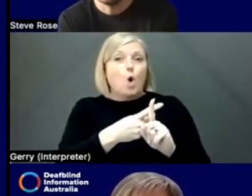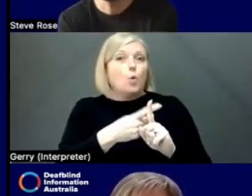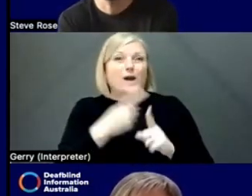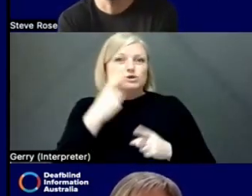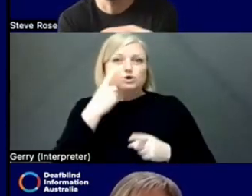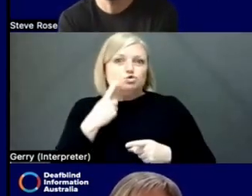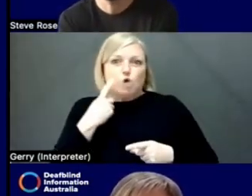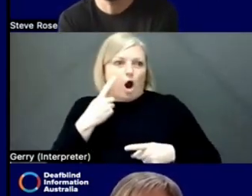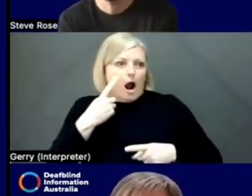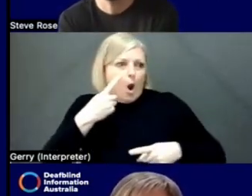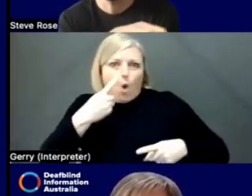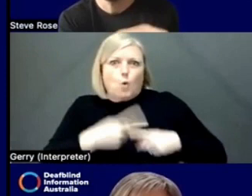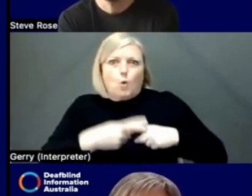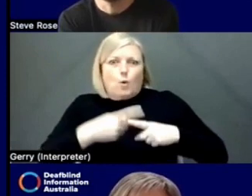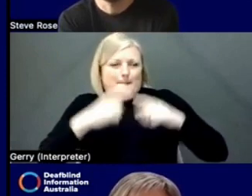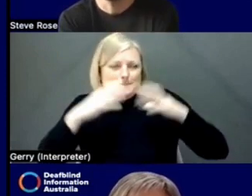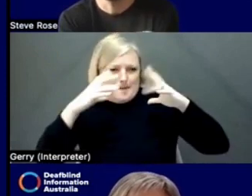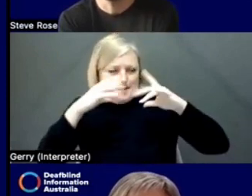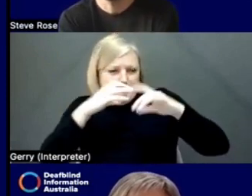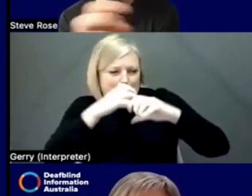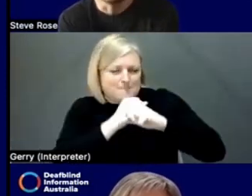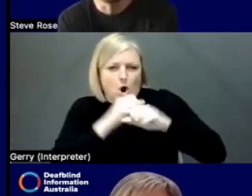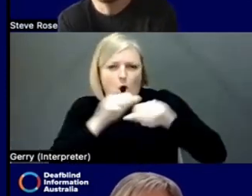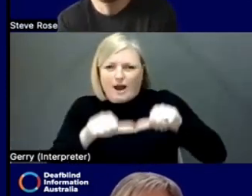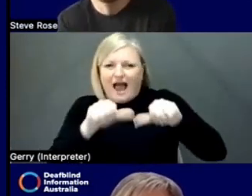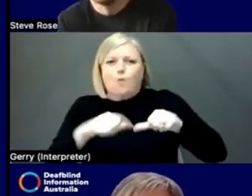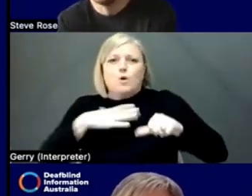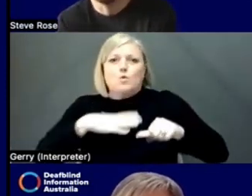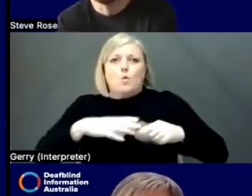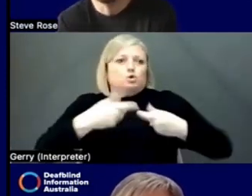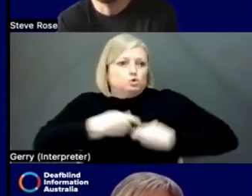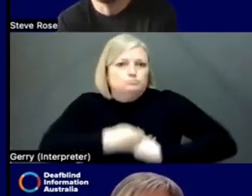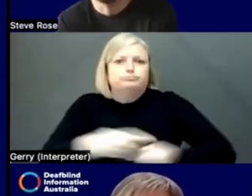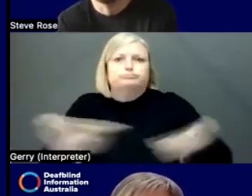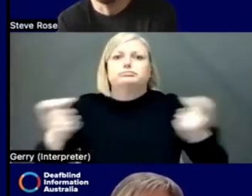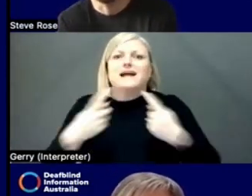hands on and thinking around the people. We predominantly aimed at supporting